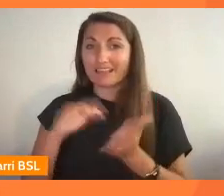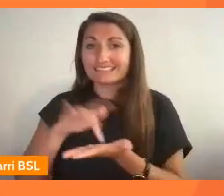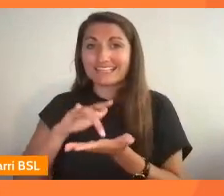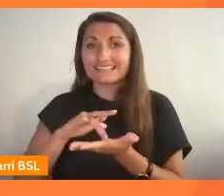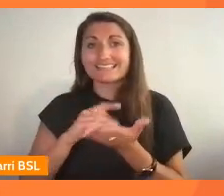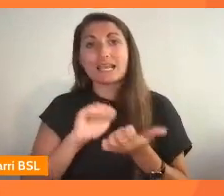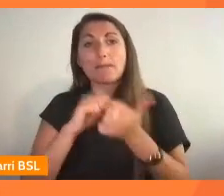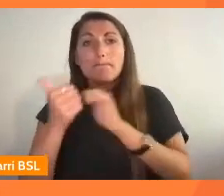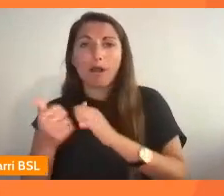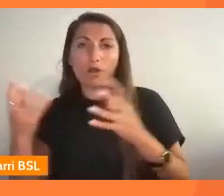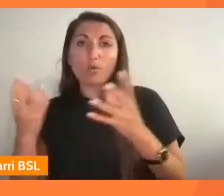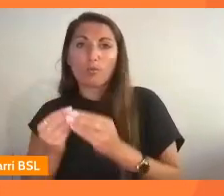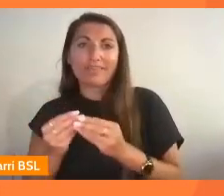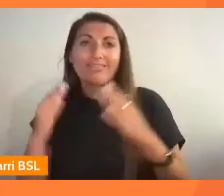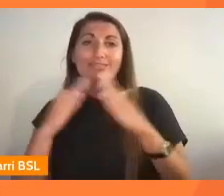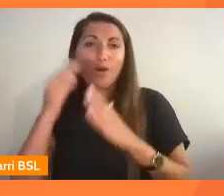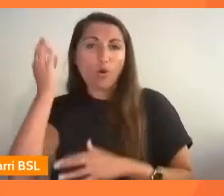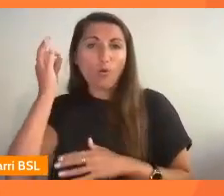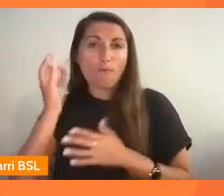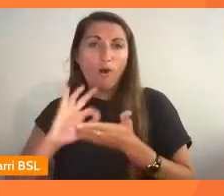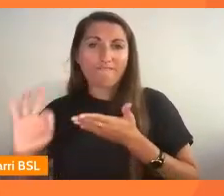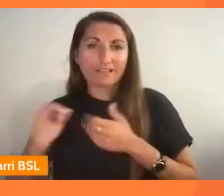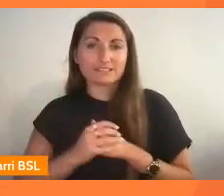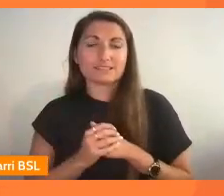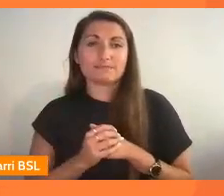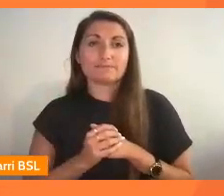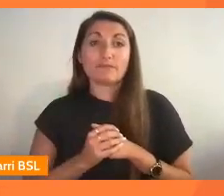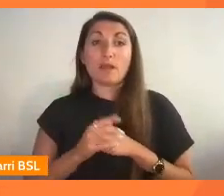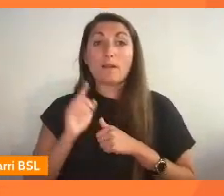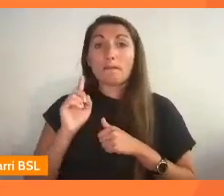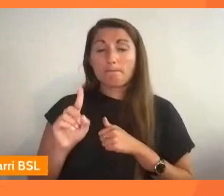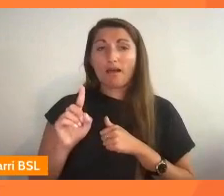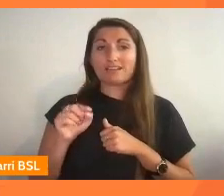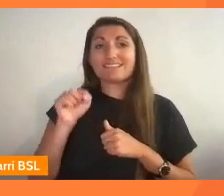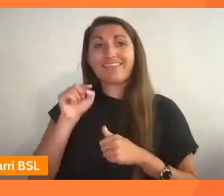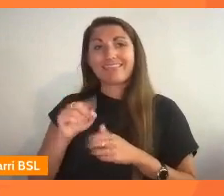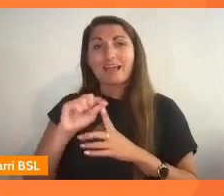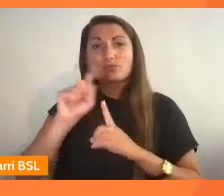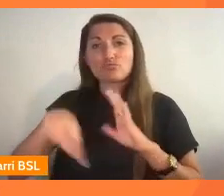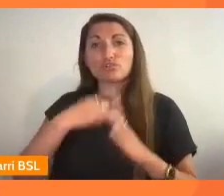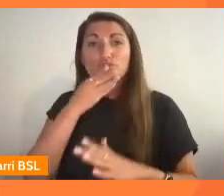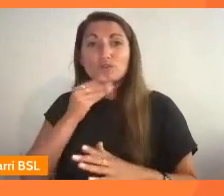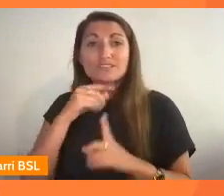which again was about using digital art forms and live arts to support